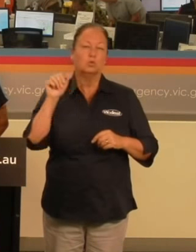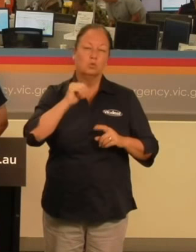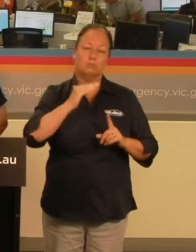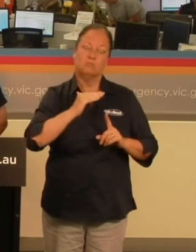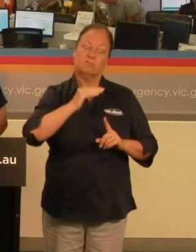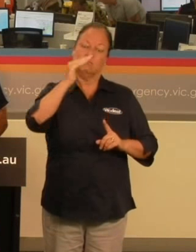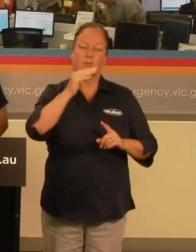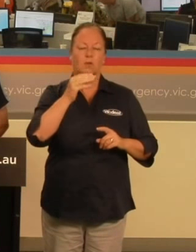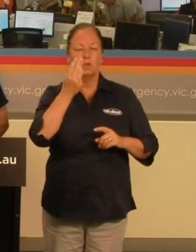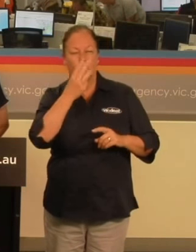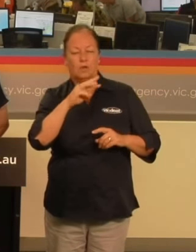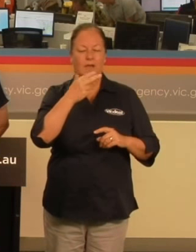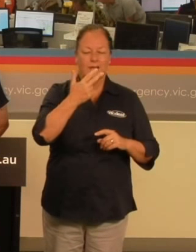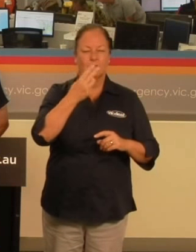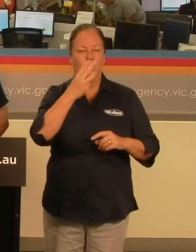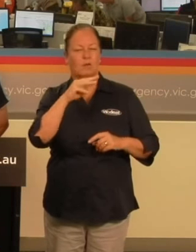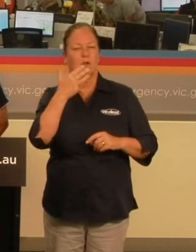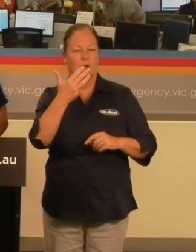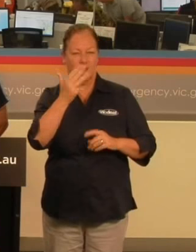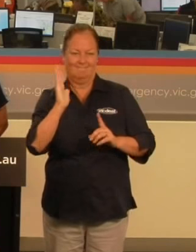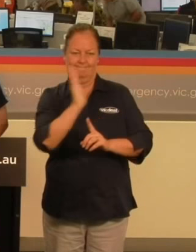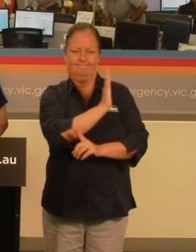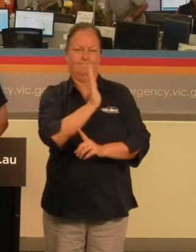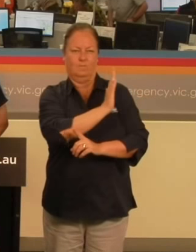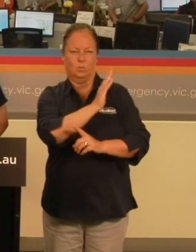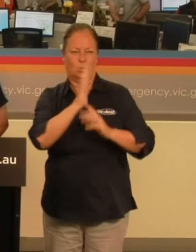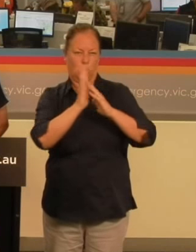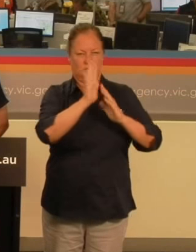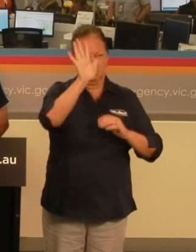the far northwest late this afternoon so the combination of those two factors